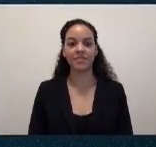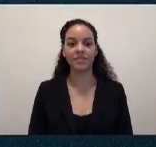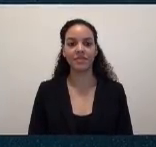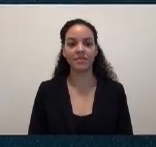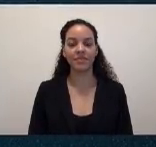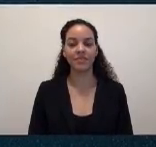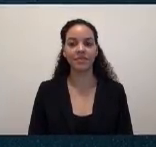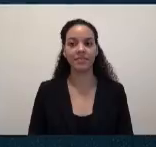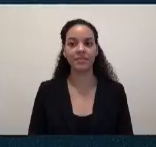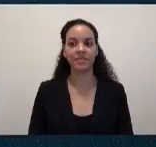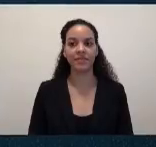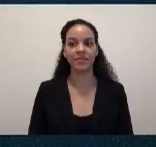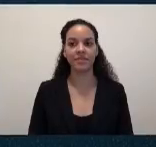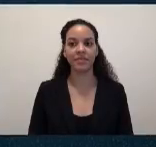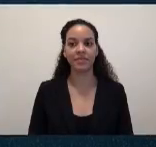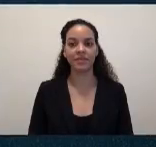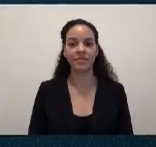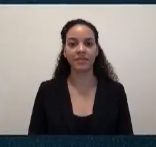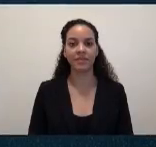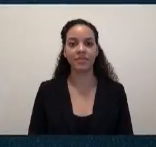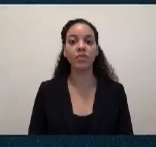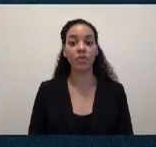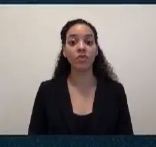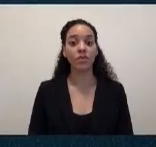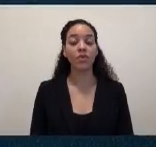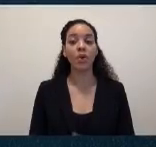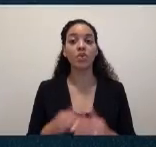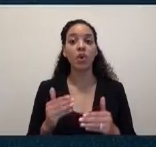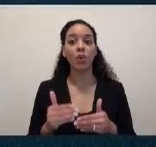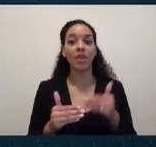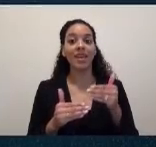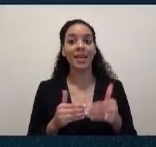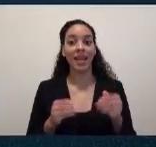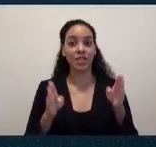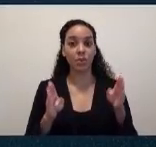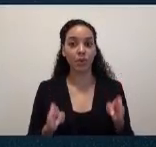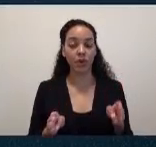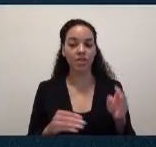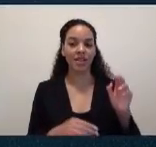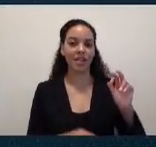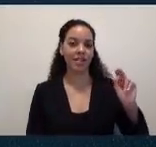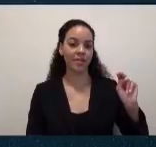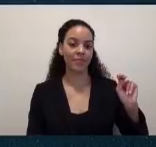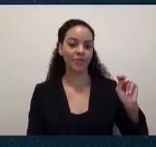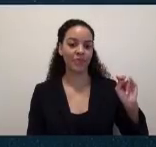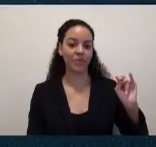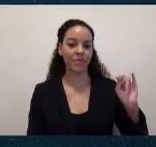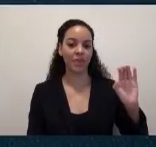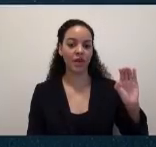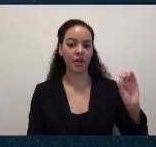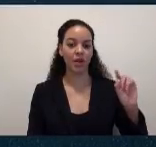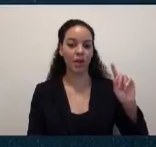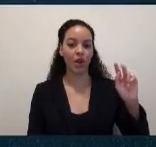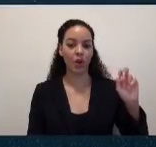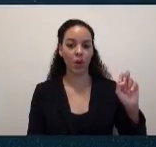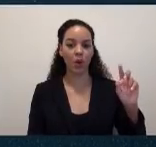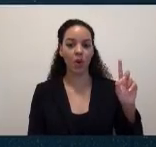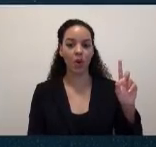I do think that we are going to go to the next person, which should be Nicole Jorwic from Illinois. Hello, Nicole.